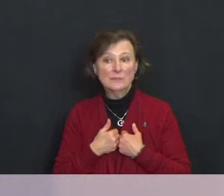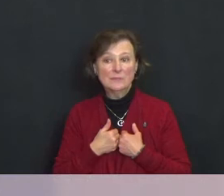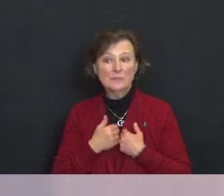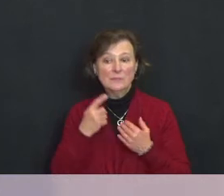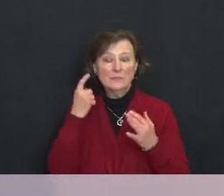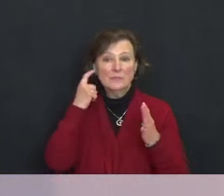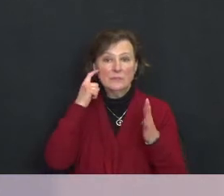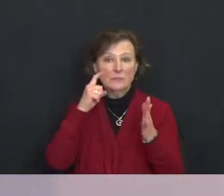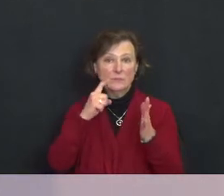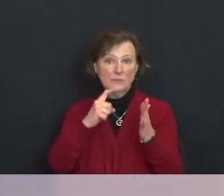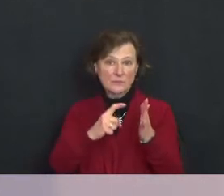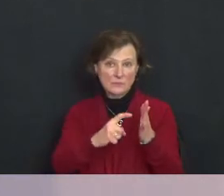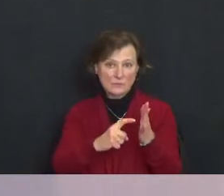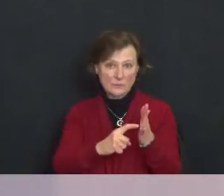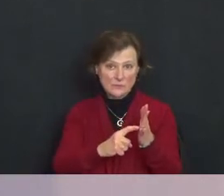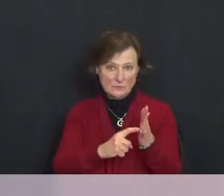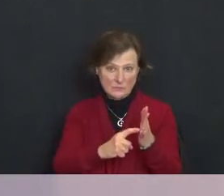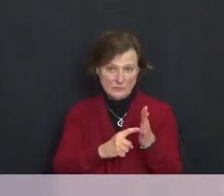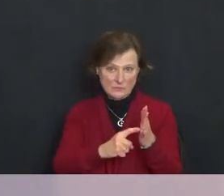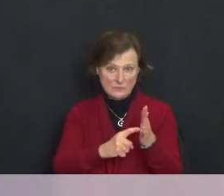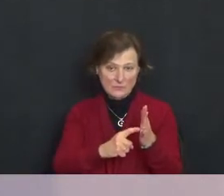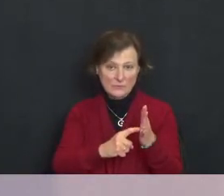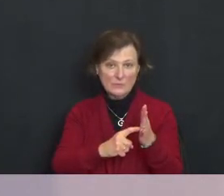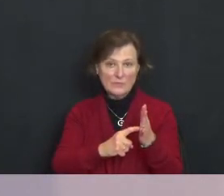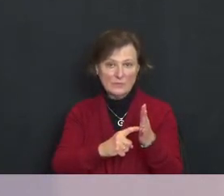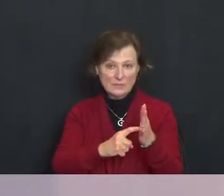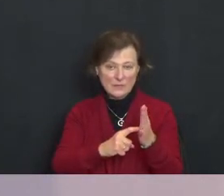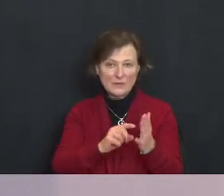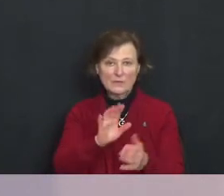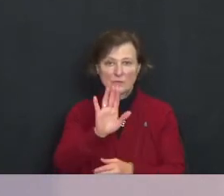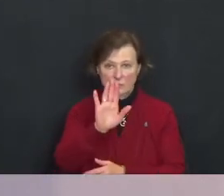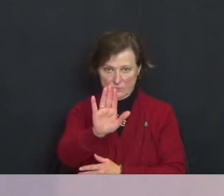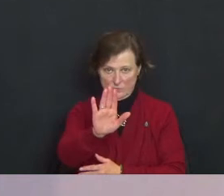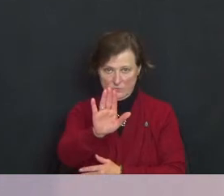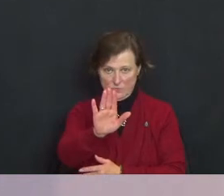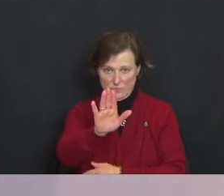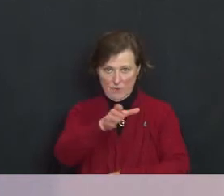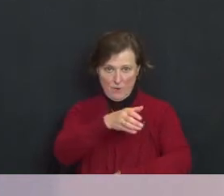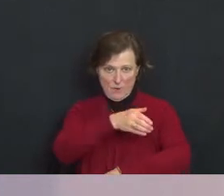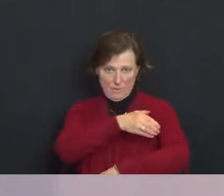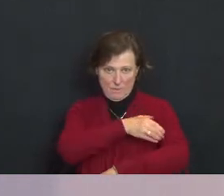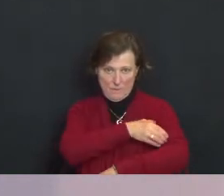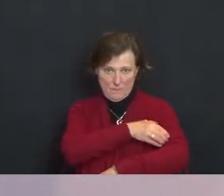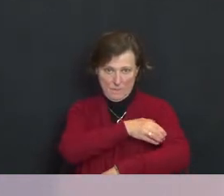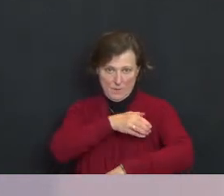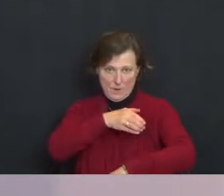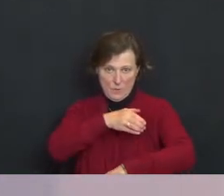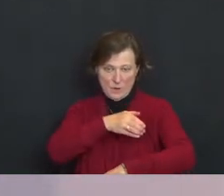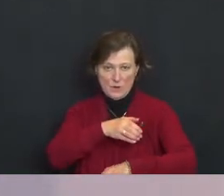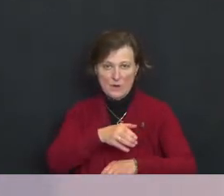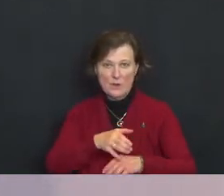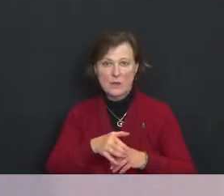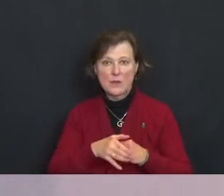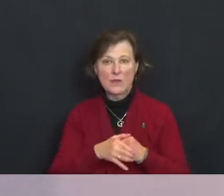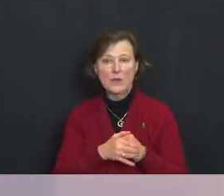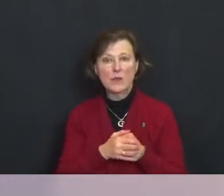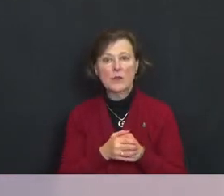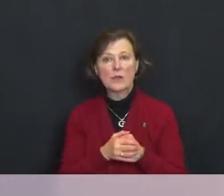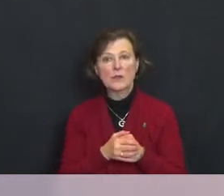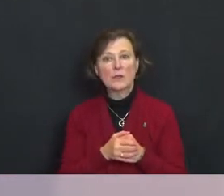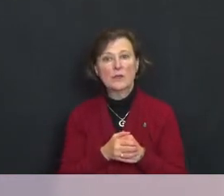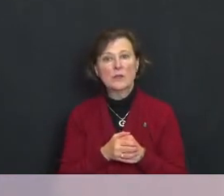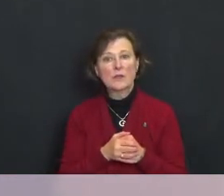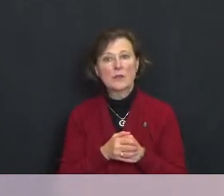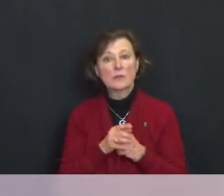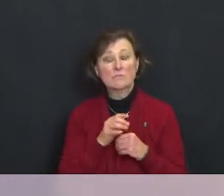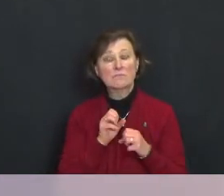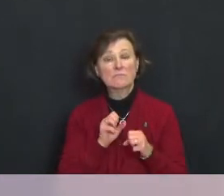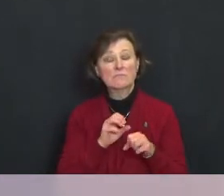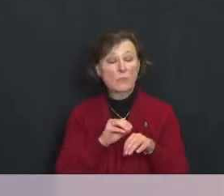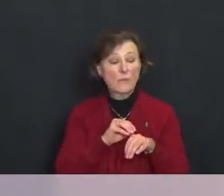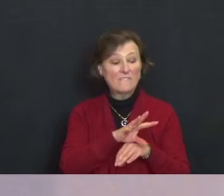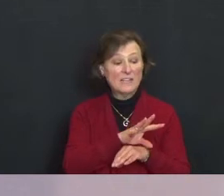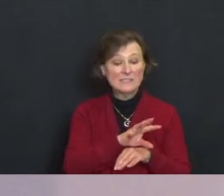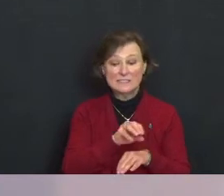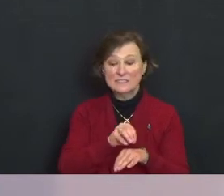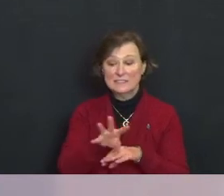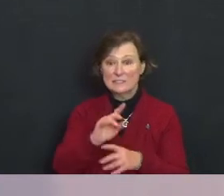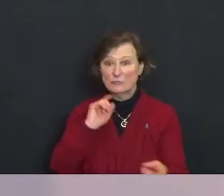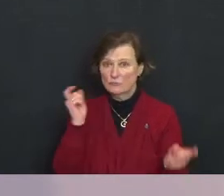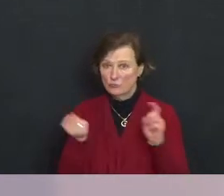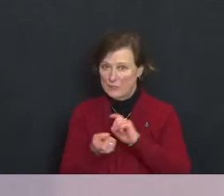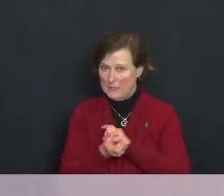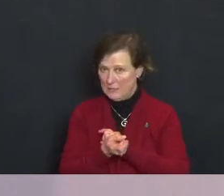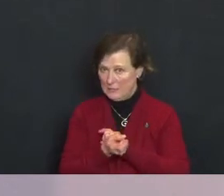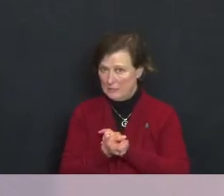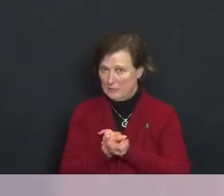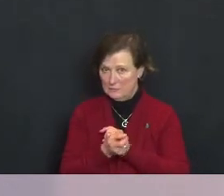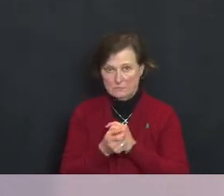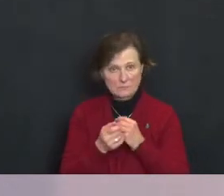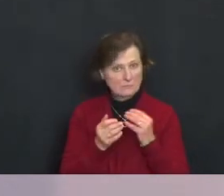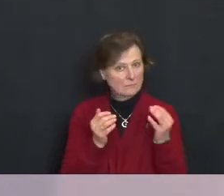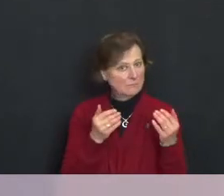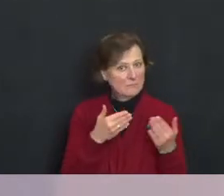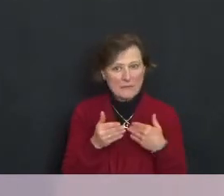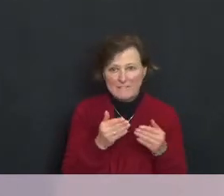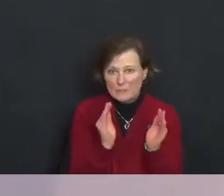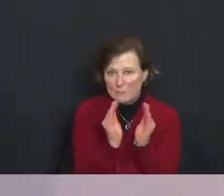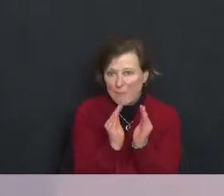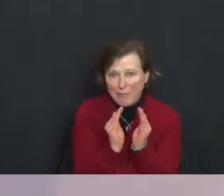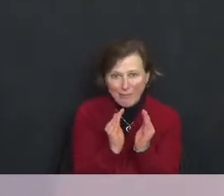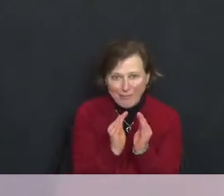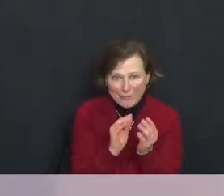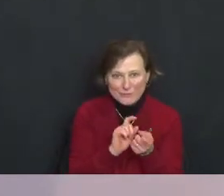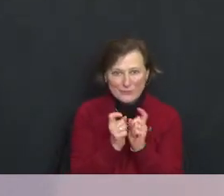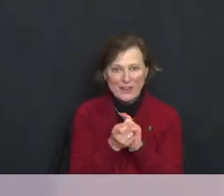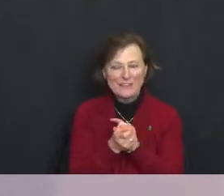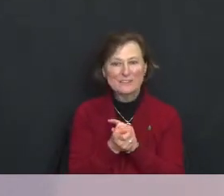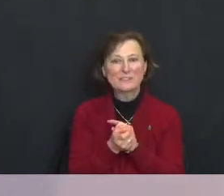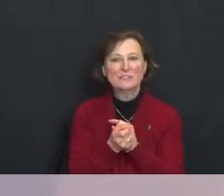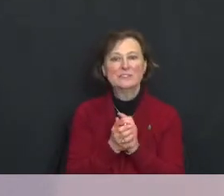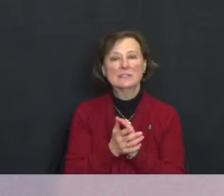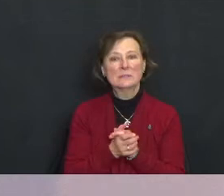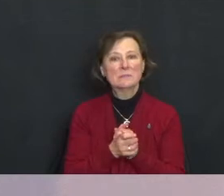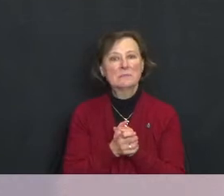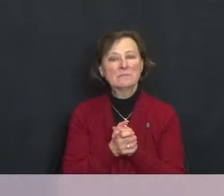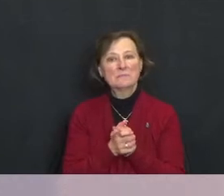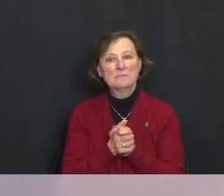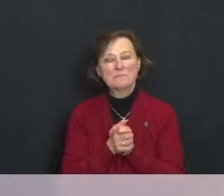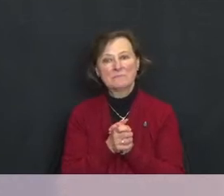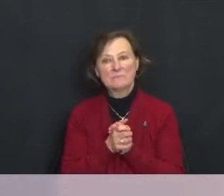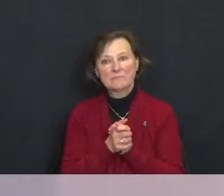Recognize your power to affect change, however small.